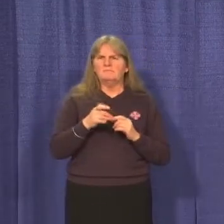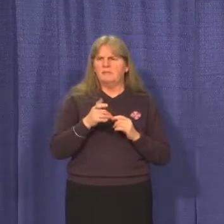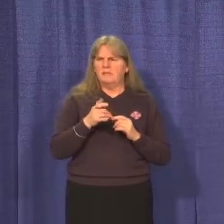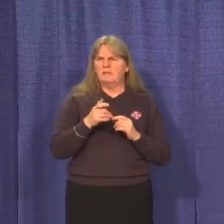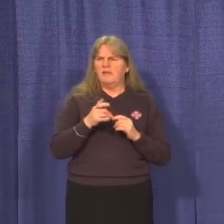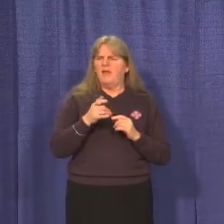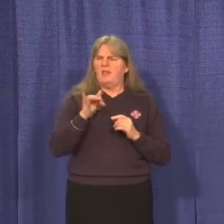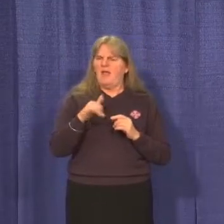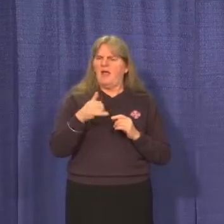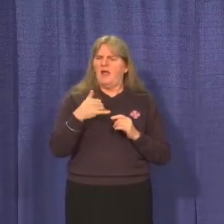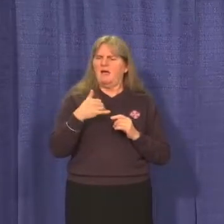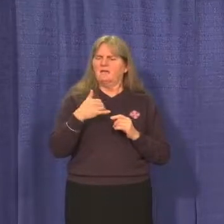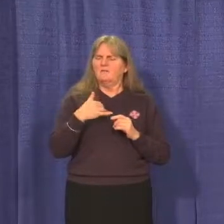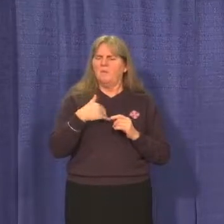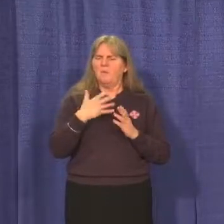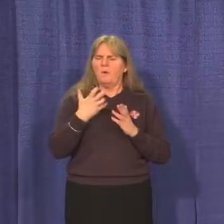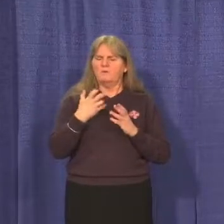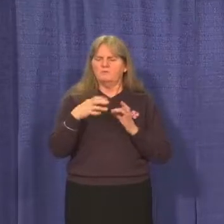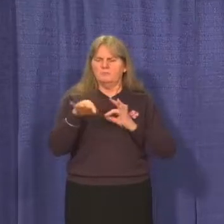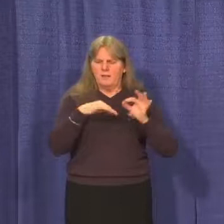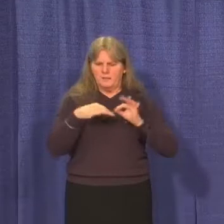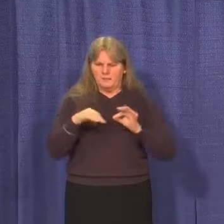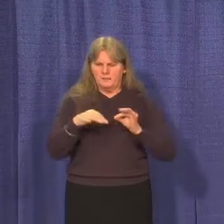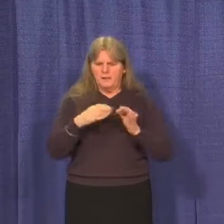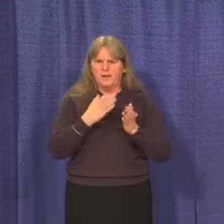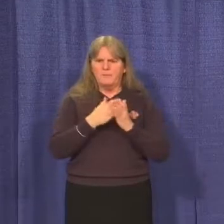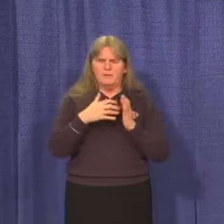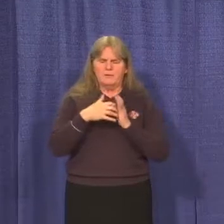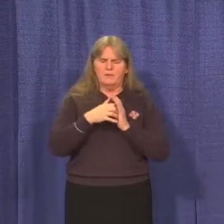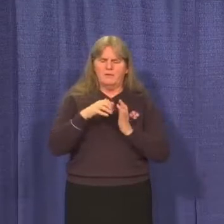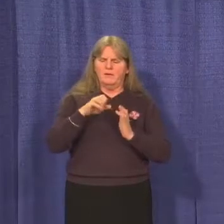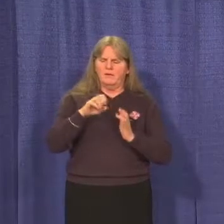exactly what we mean by vulnerable, in terms of the